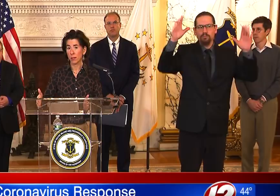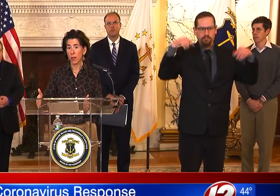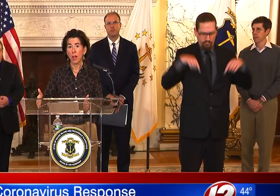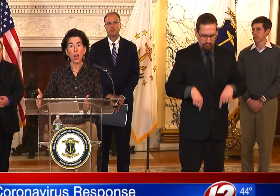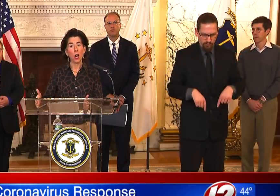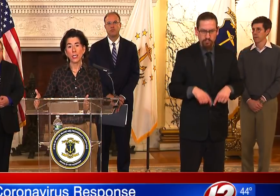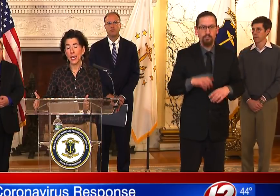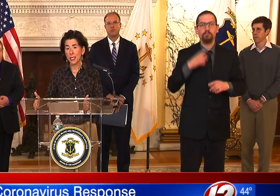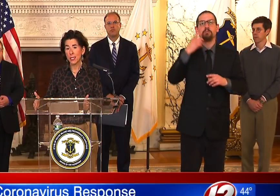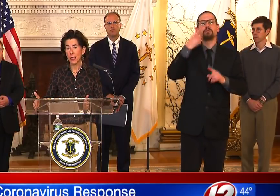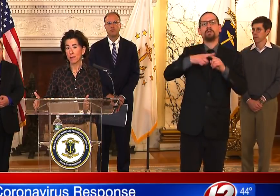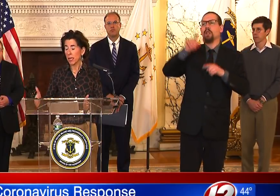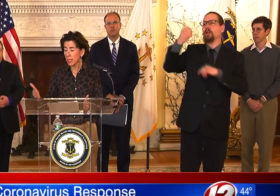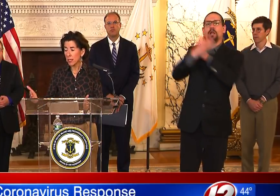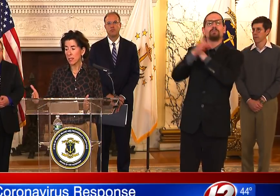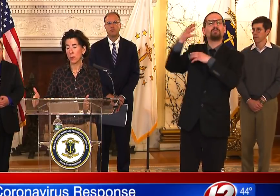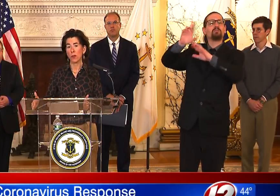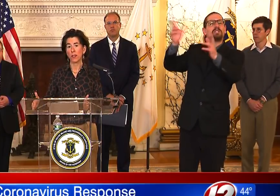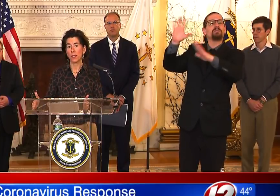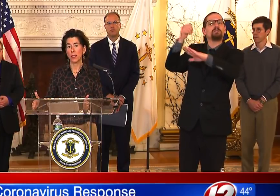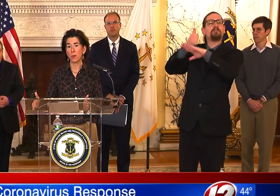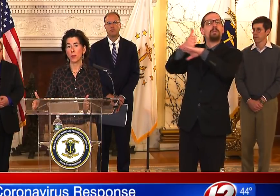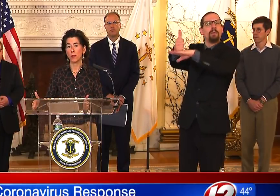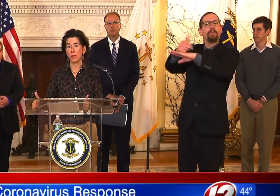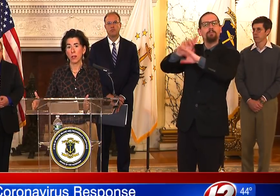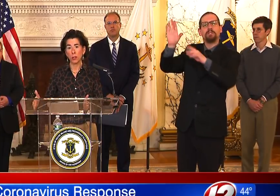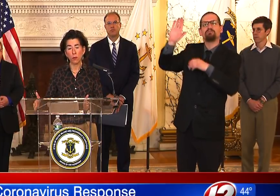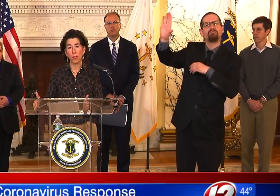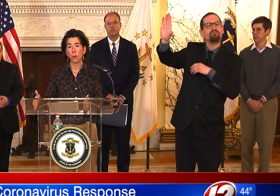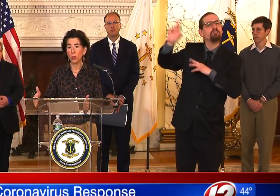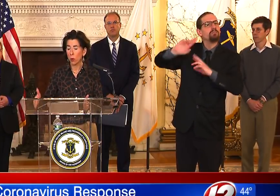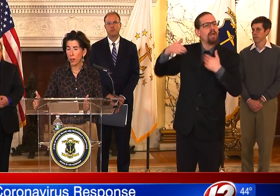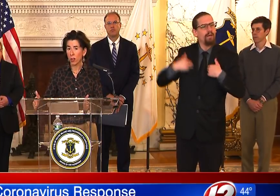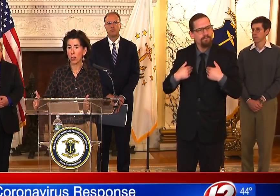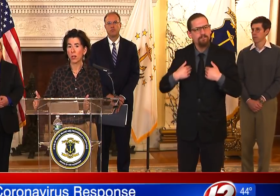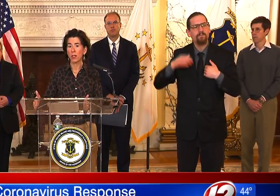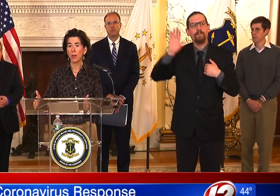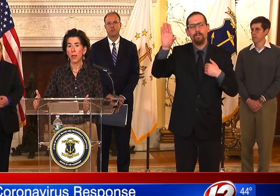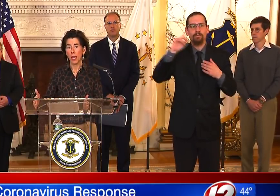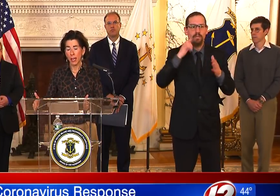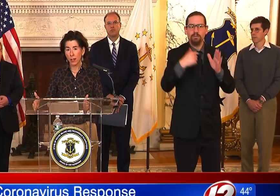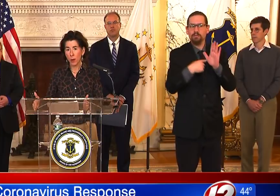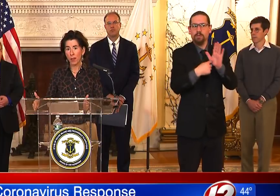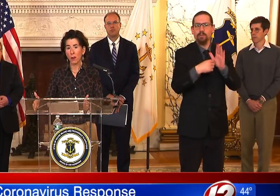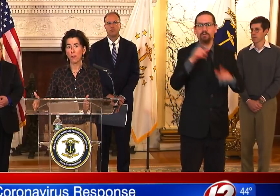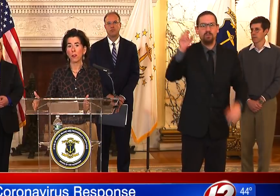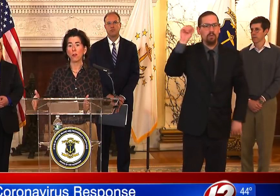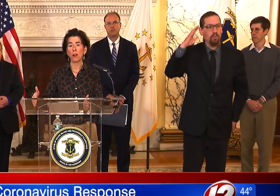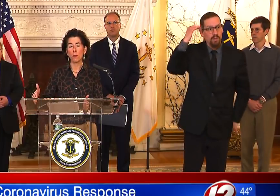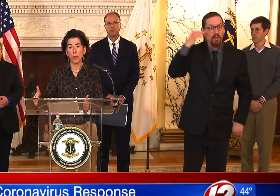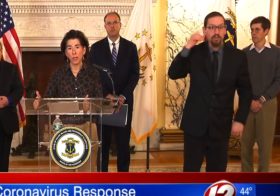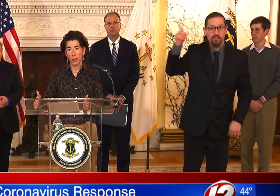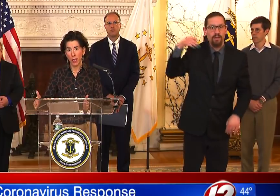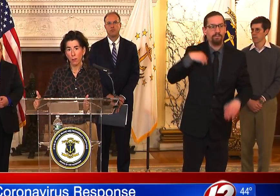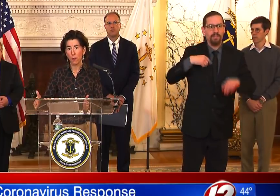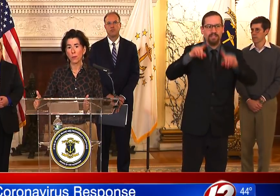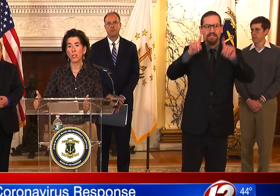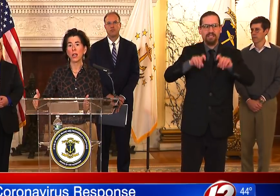ALL I CAN SAY IS, WE WERE NOT PREPARED AS A NATION, WE ARE STILL PLAYING CATCH UP.